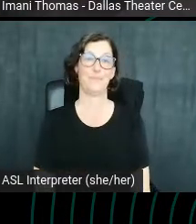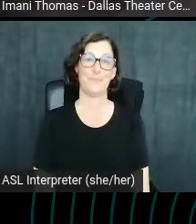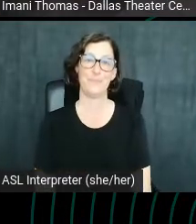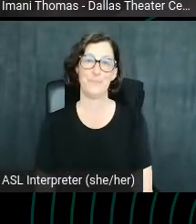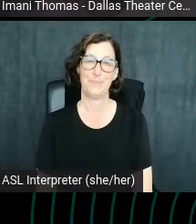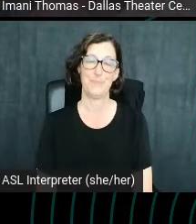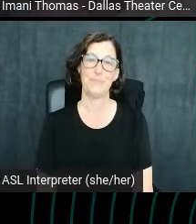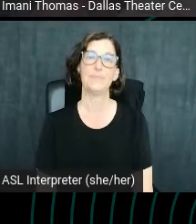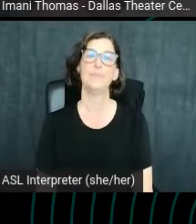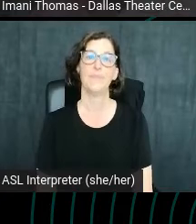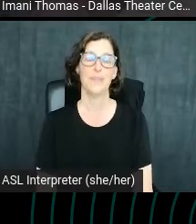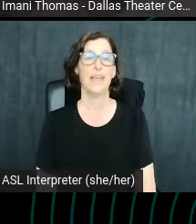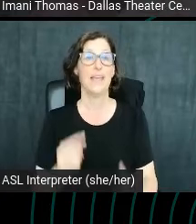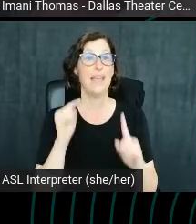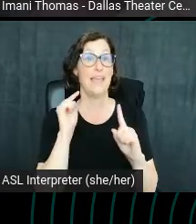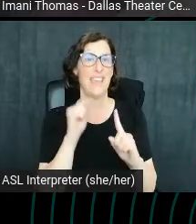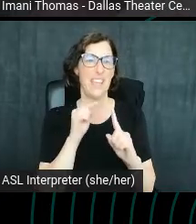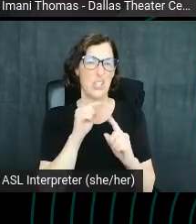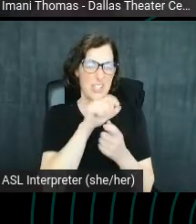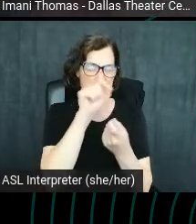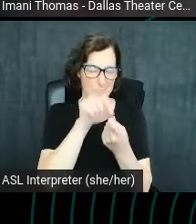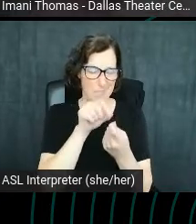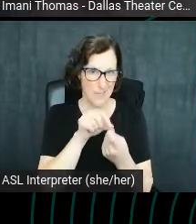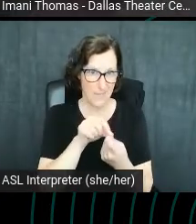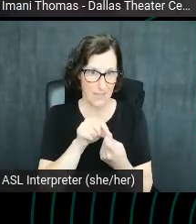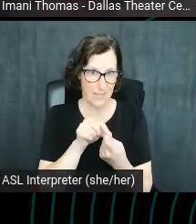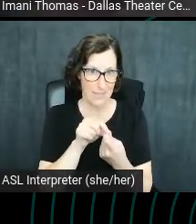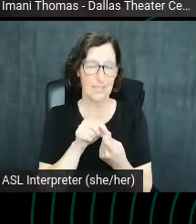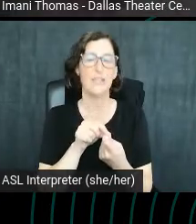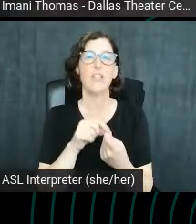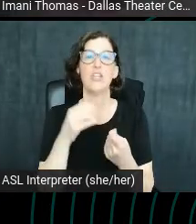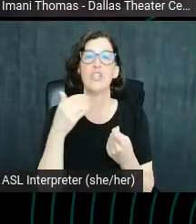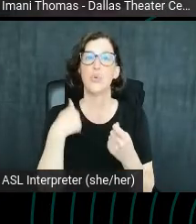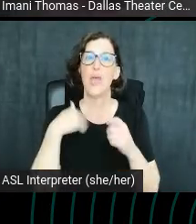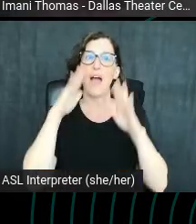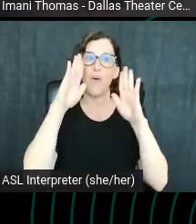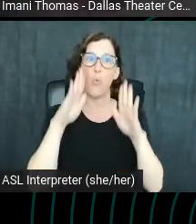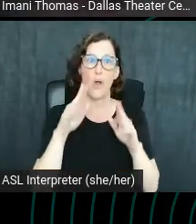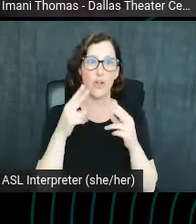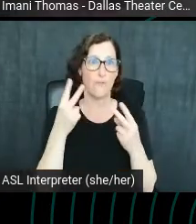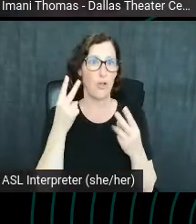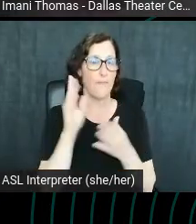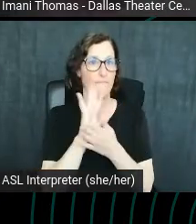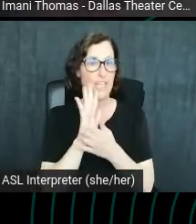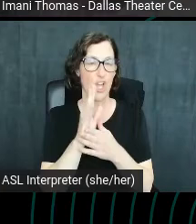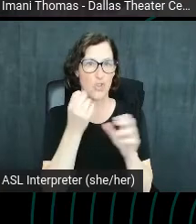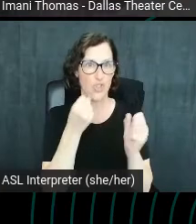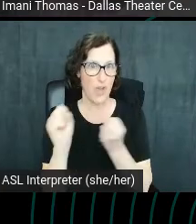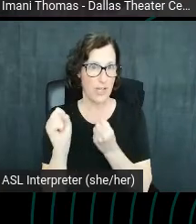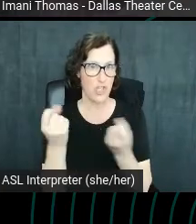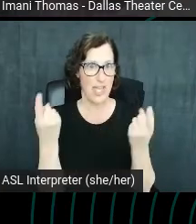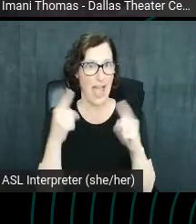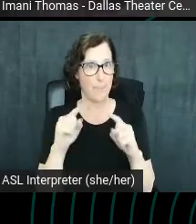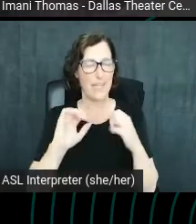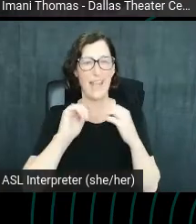And here's where we get into the nitty-gritty. So we have this great video strategy that's in full effect. How are we capturing all of this video?